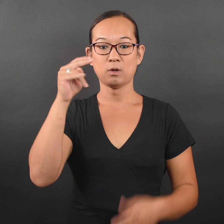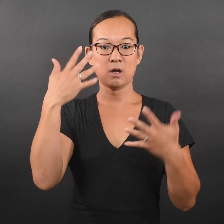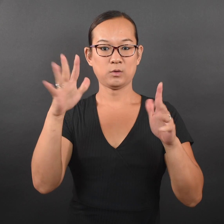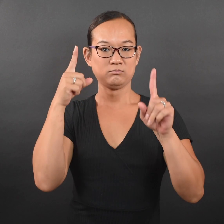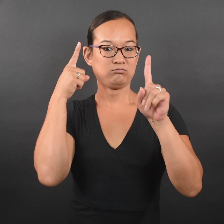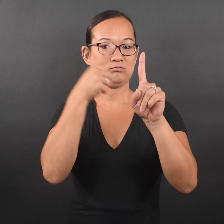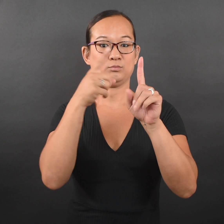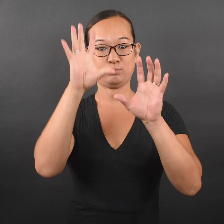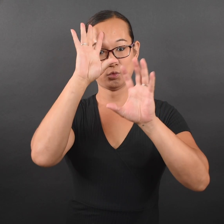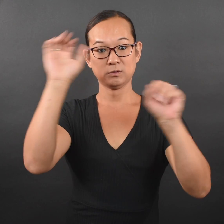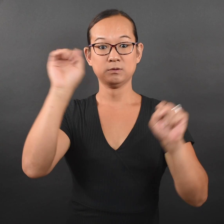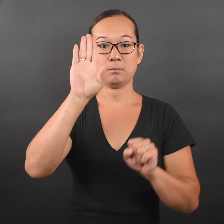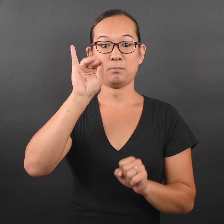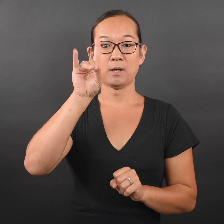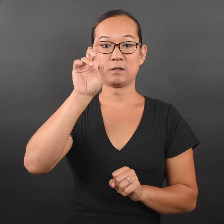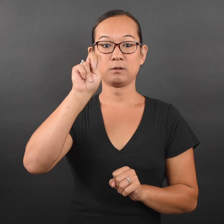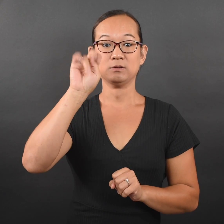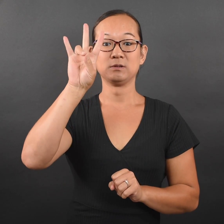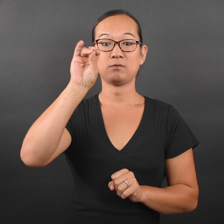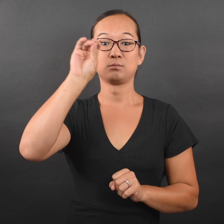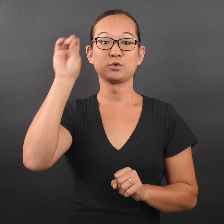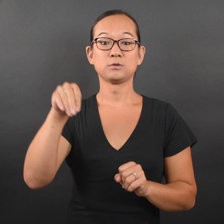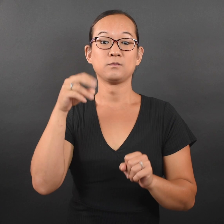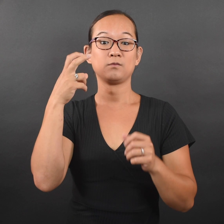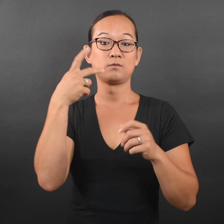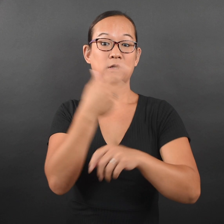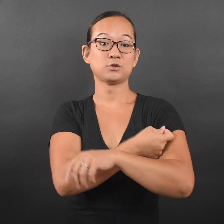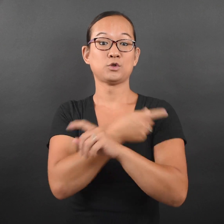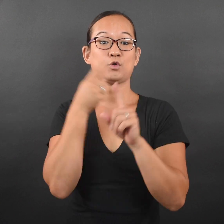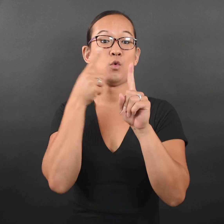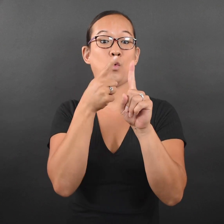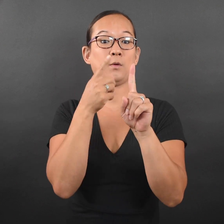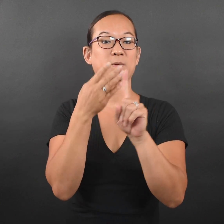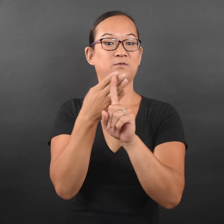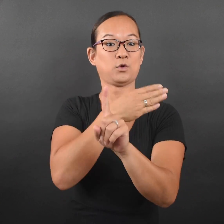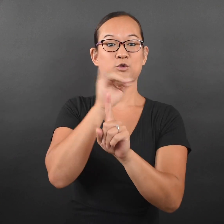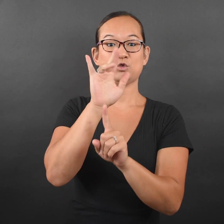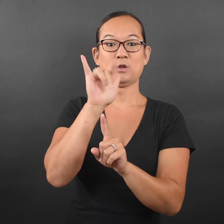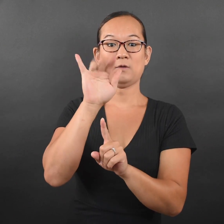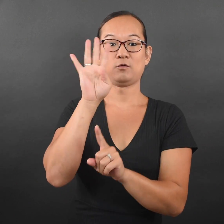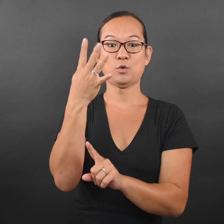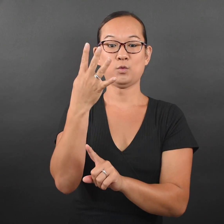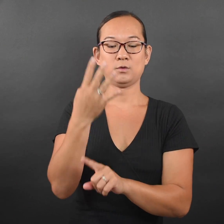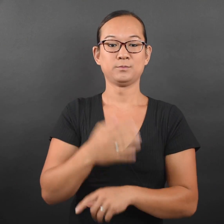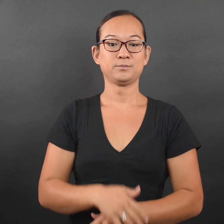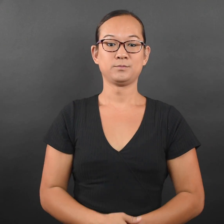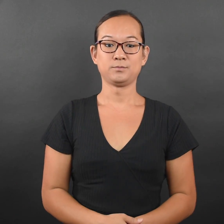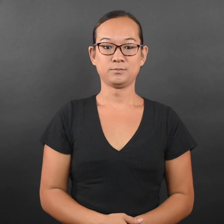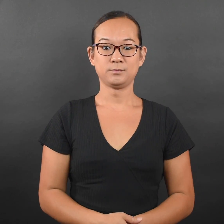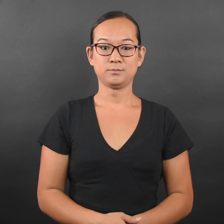Minnesota Reaches President Biden’s 70% Vaccination Goal Before July 4